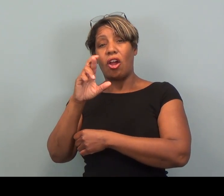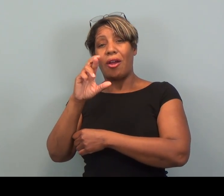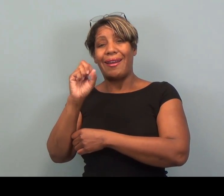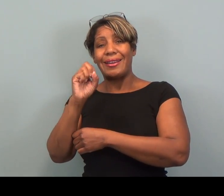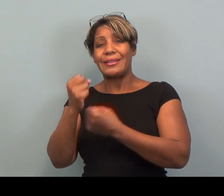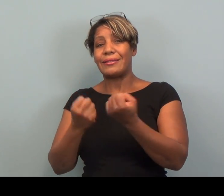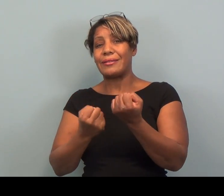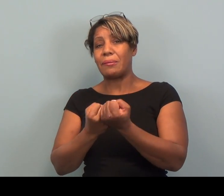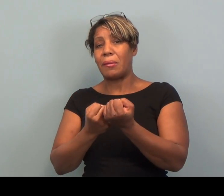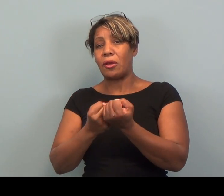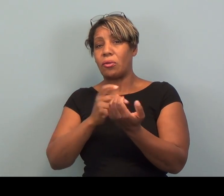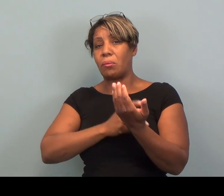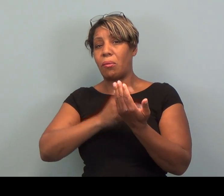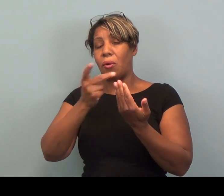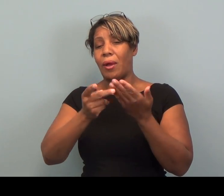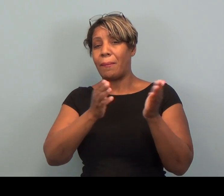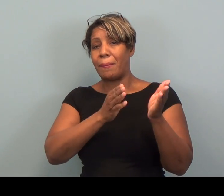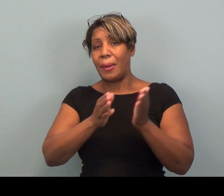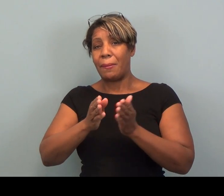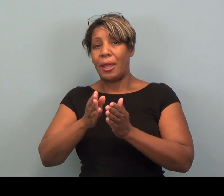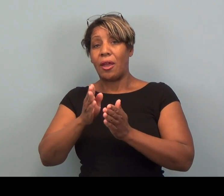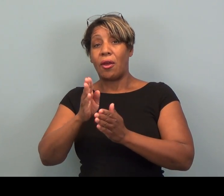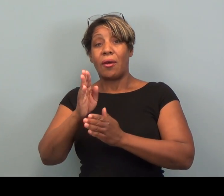That prepares income taxes